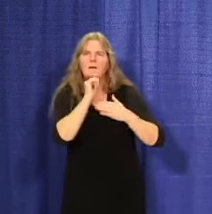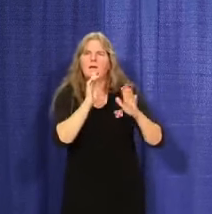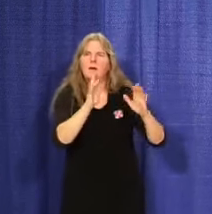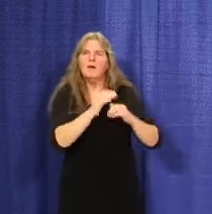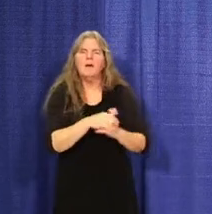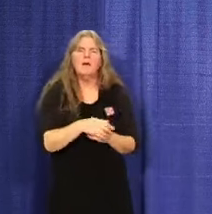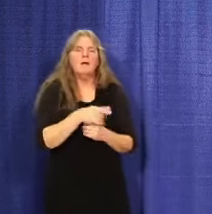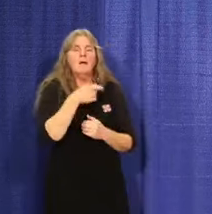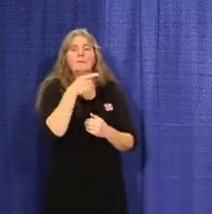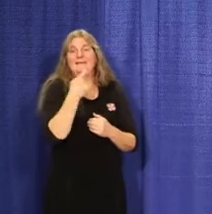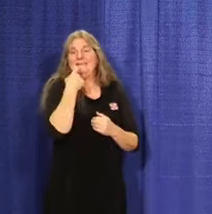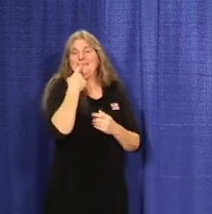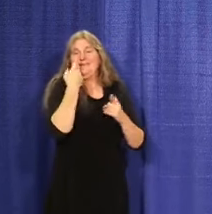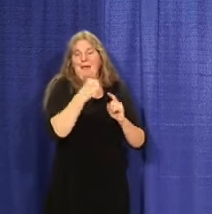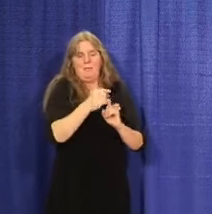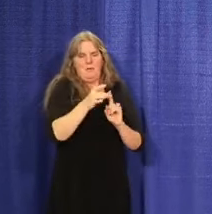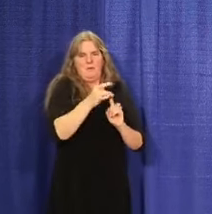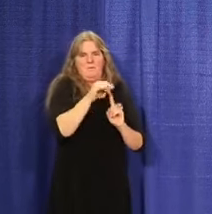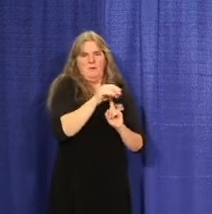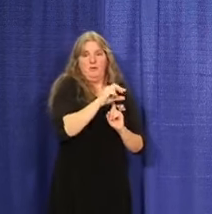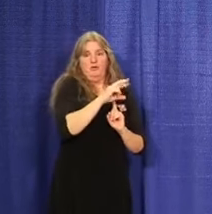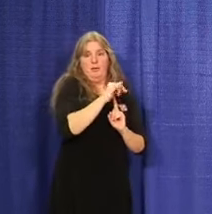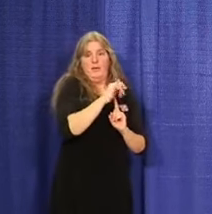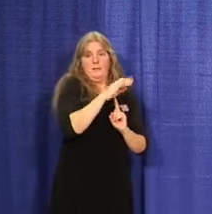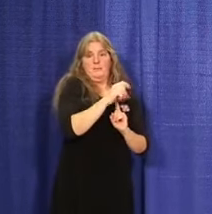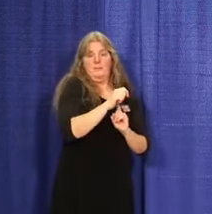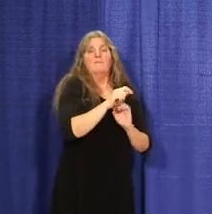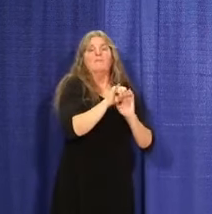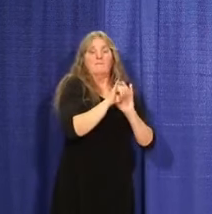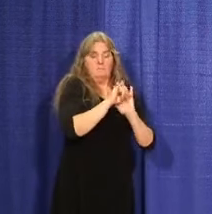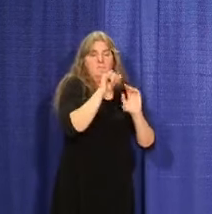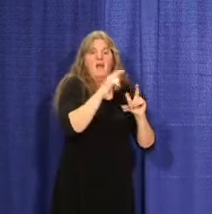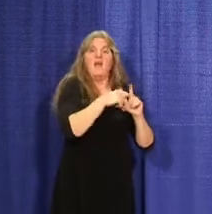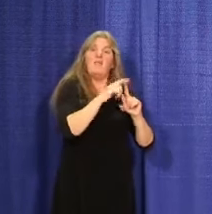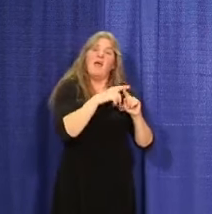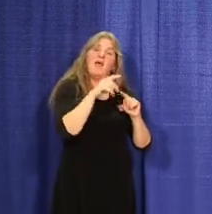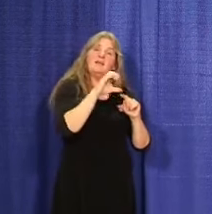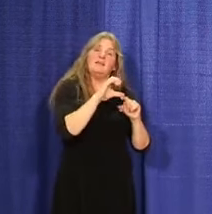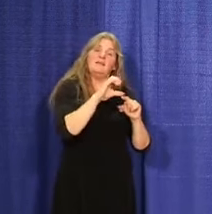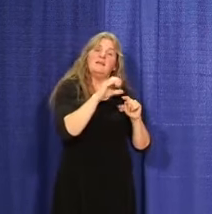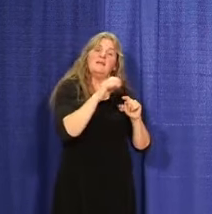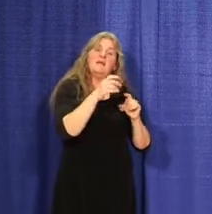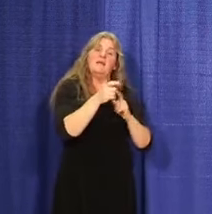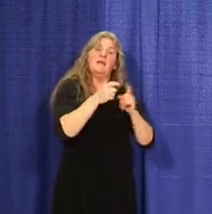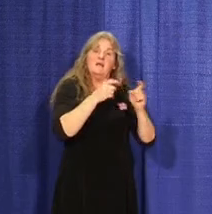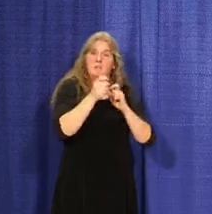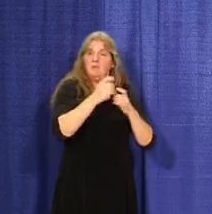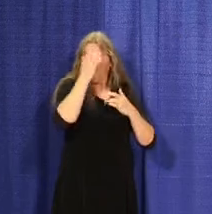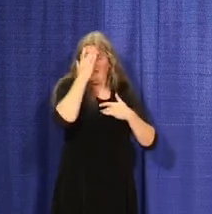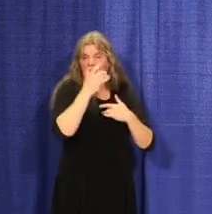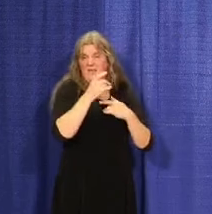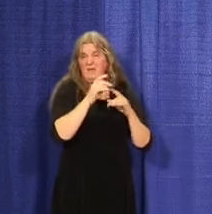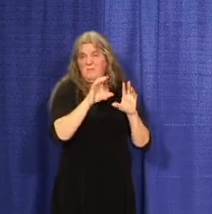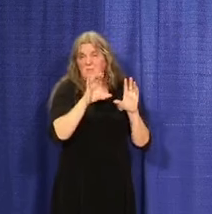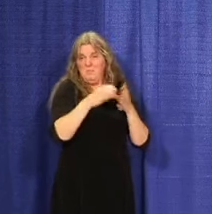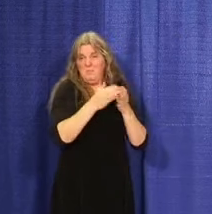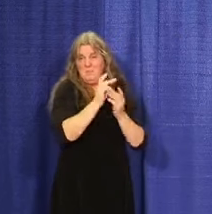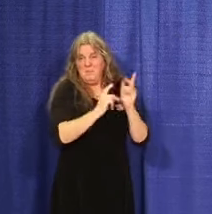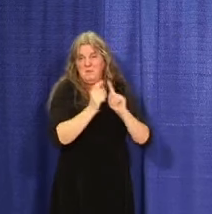identifying contacts. The case, who wasn't a case, turned out to have very limited contacts in we had no public